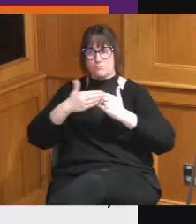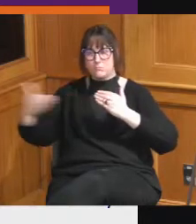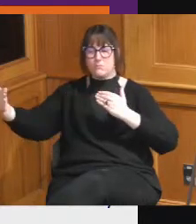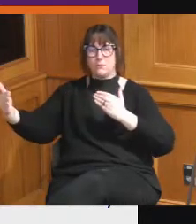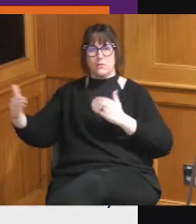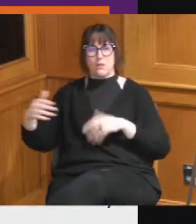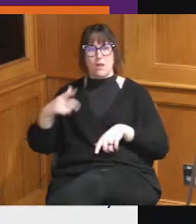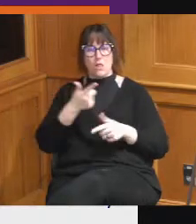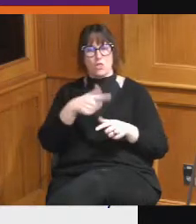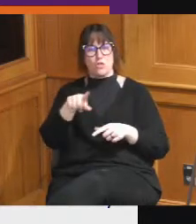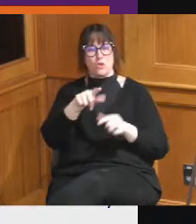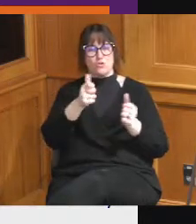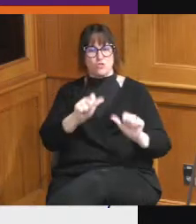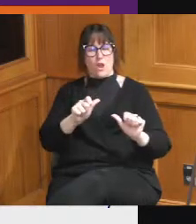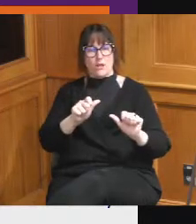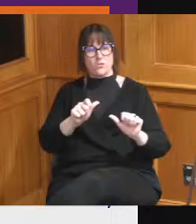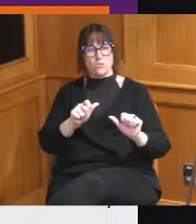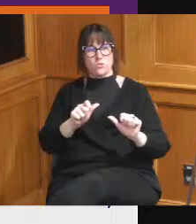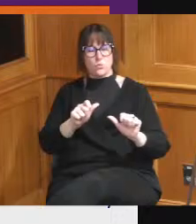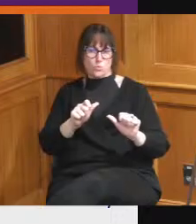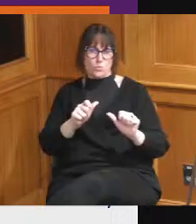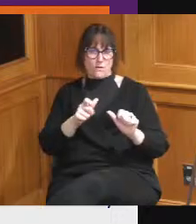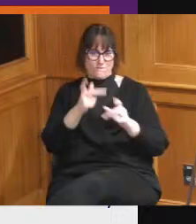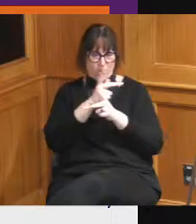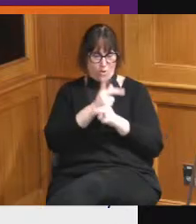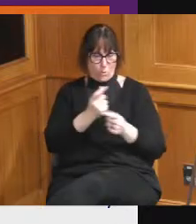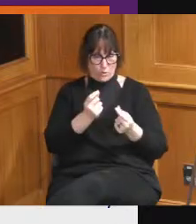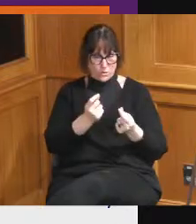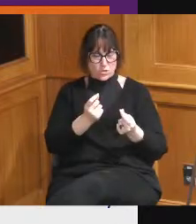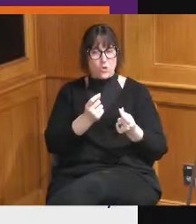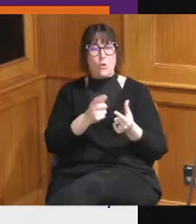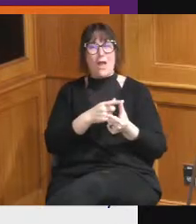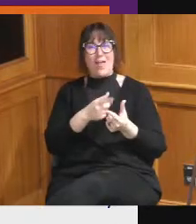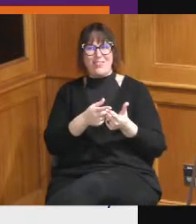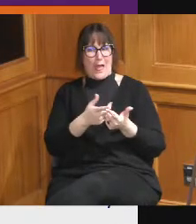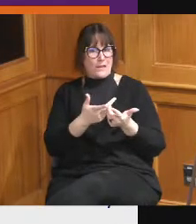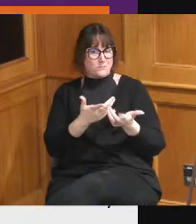that are not going to come into fruition for a year or two later often times and then that last